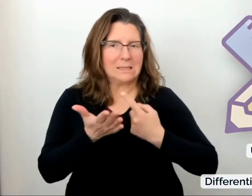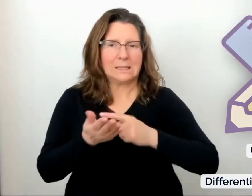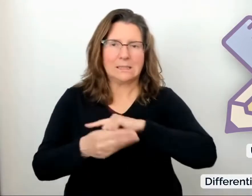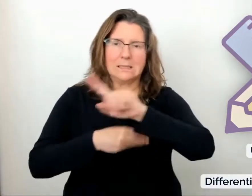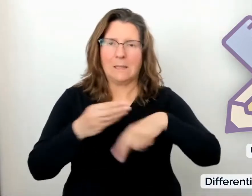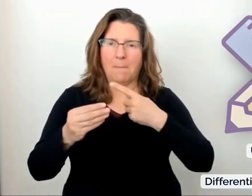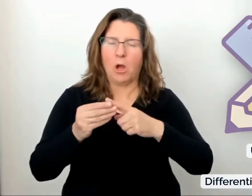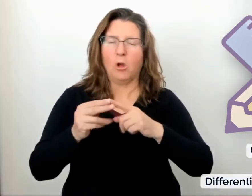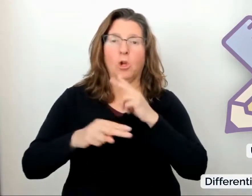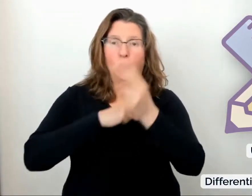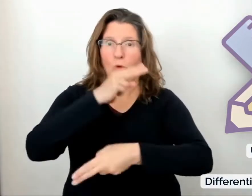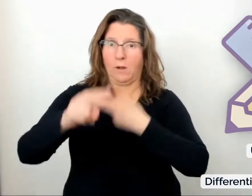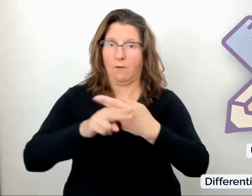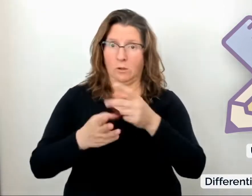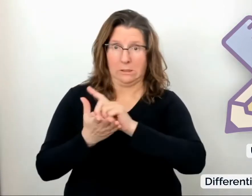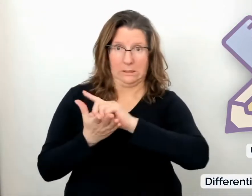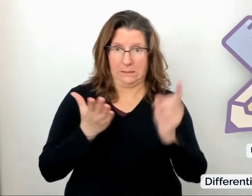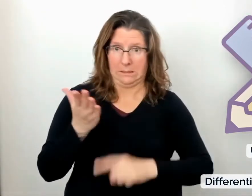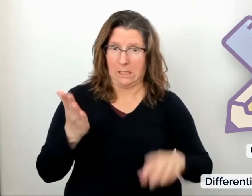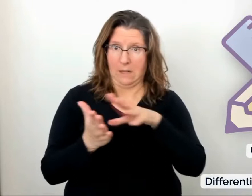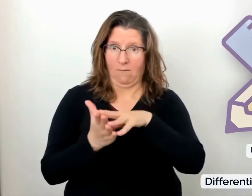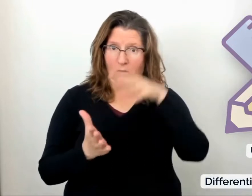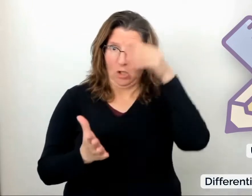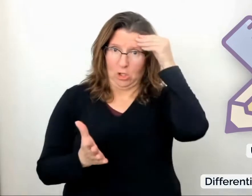This week I will be presenting on Universal Design for Learning.